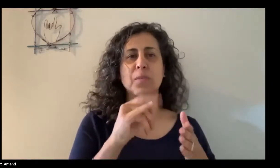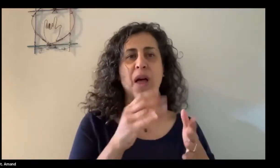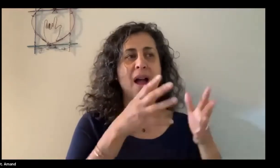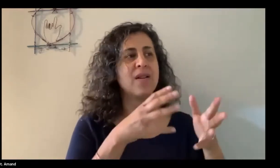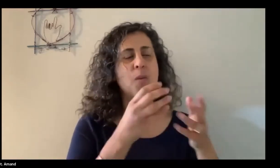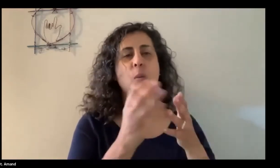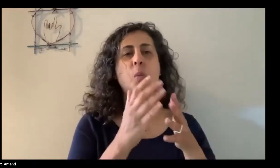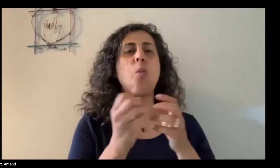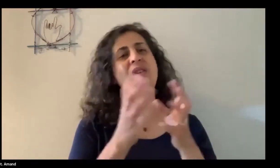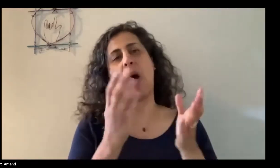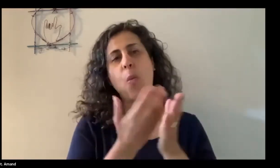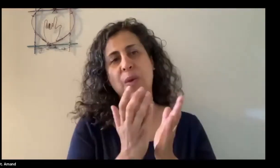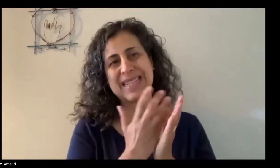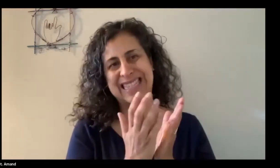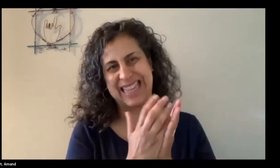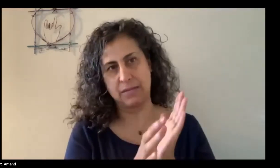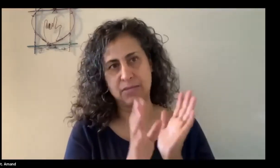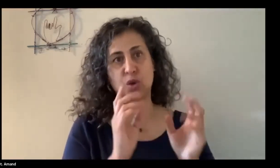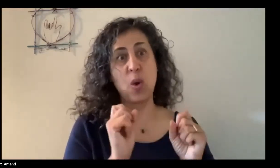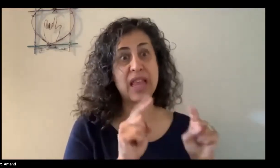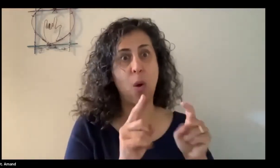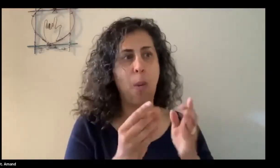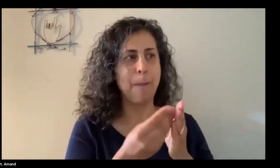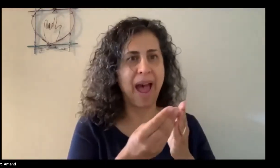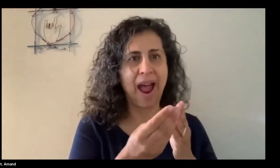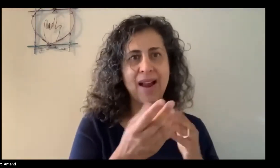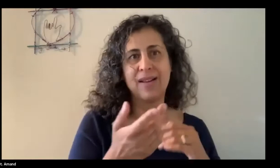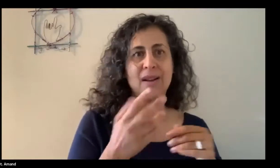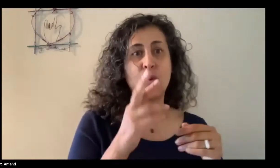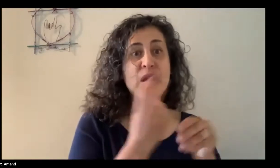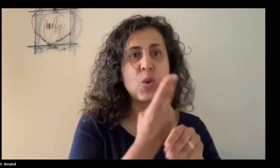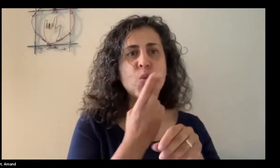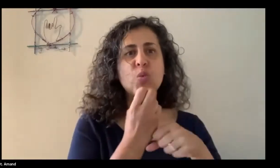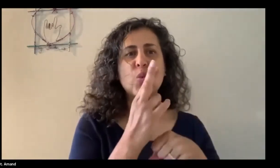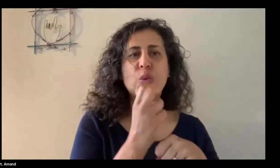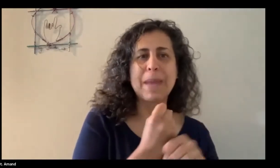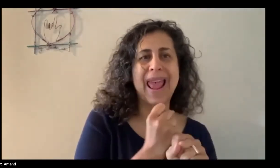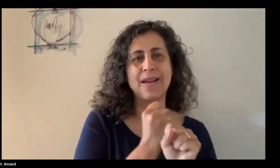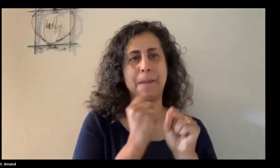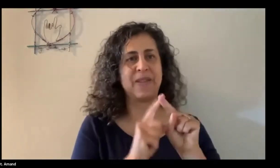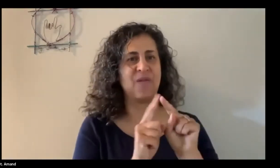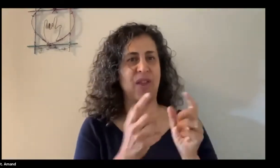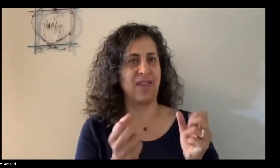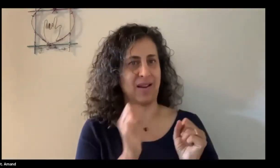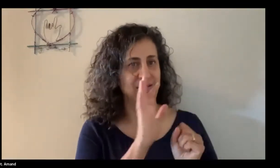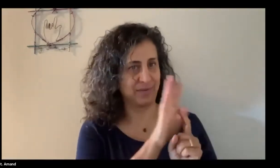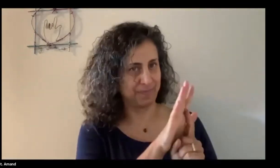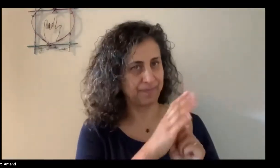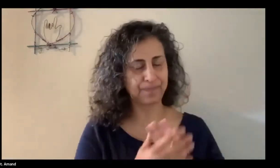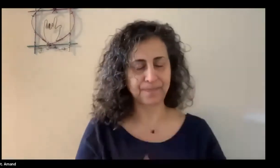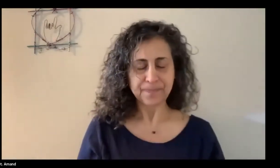famous for finding leftover artist supplies, and you could go in there and buy used